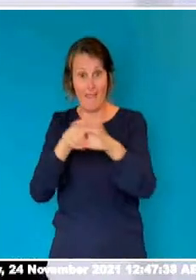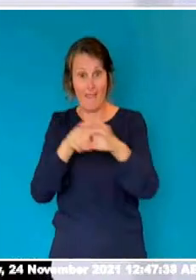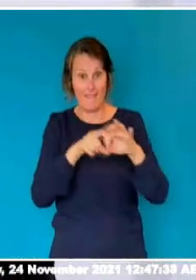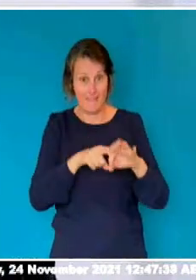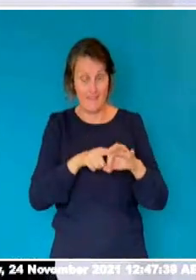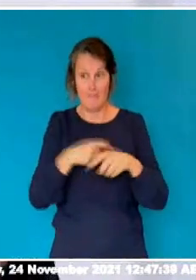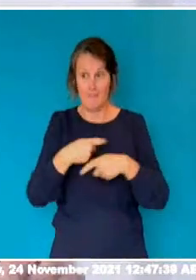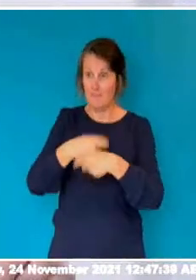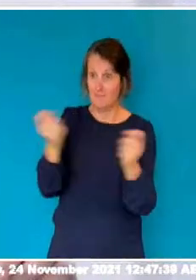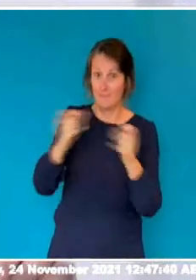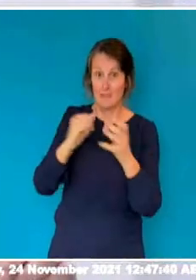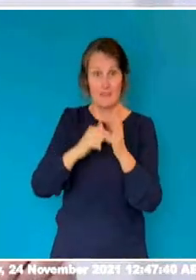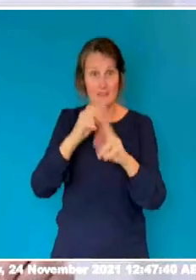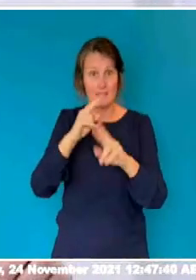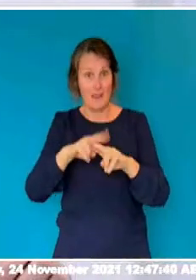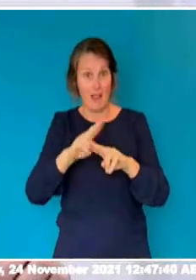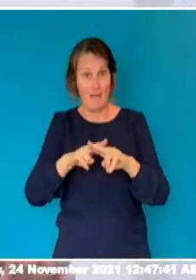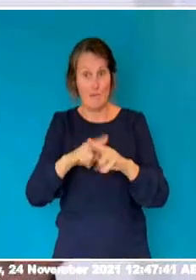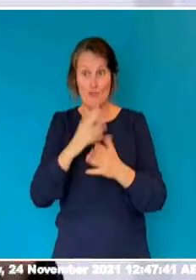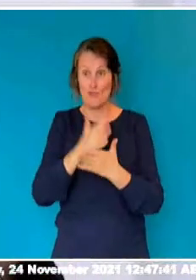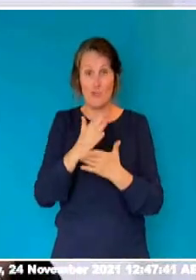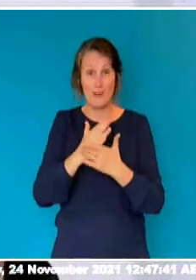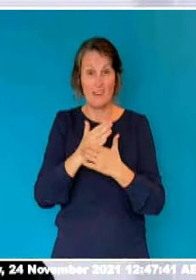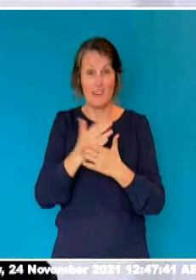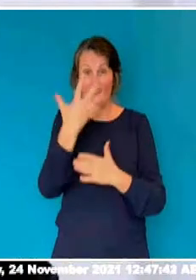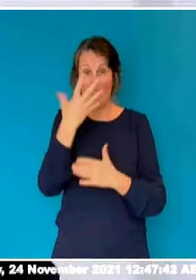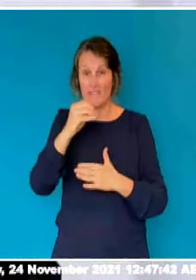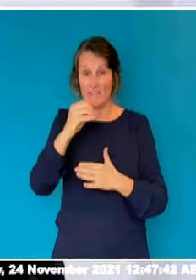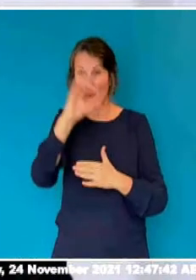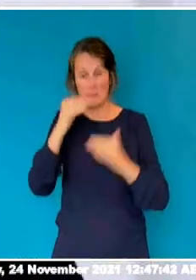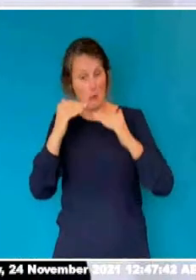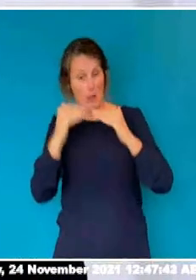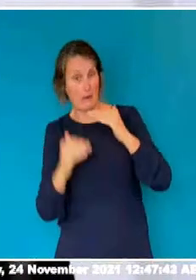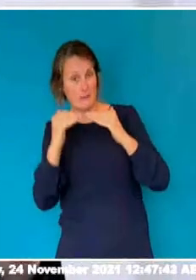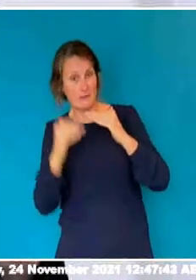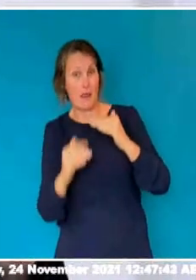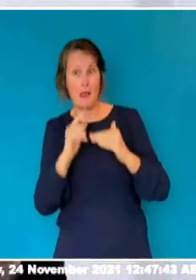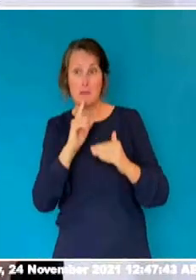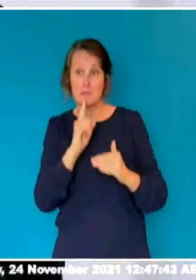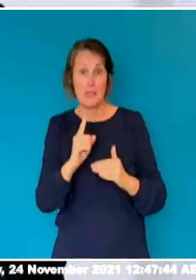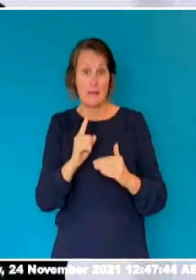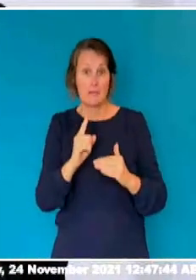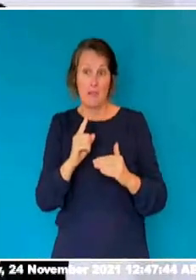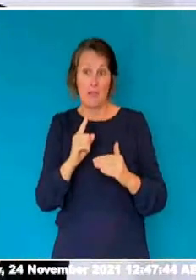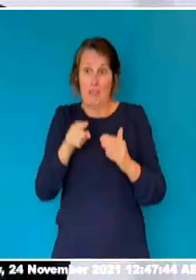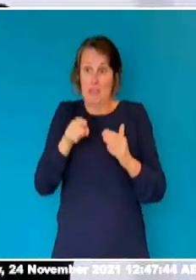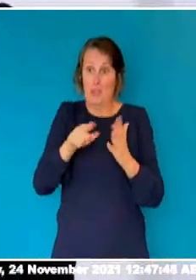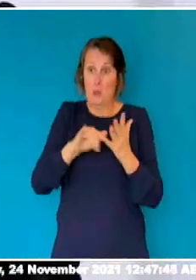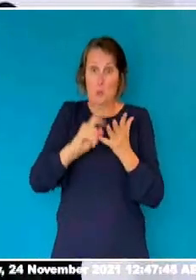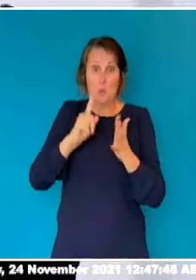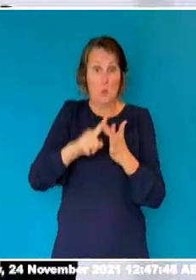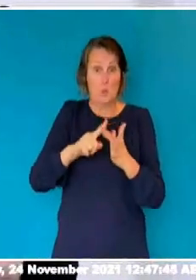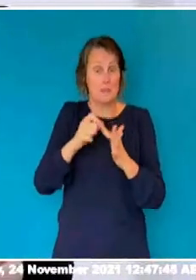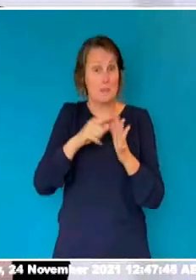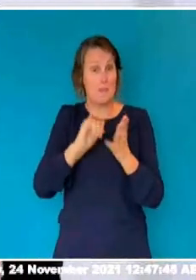that they used the passport rated it as effective in supporting the continuity of